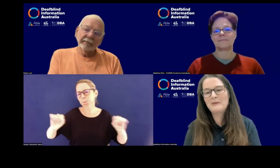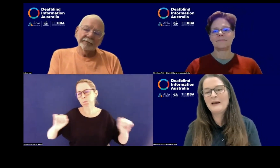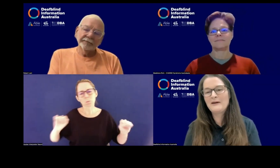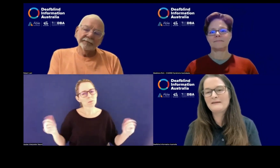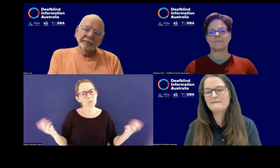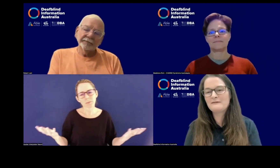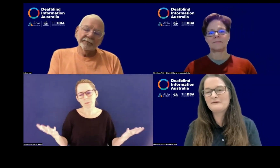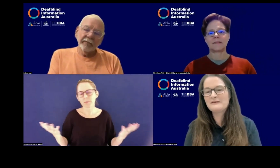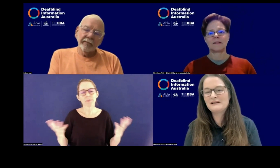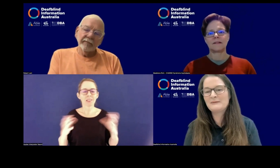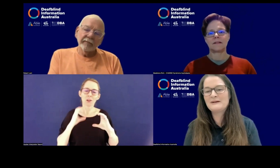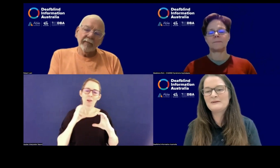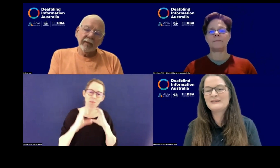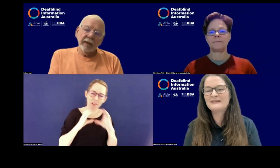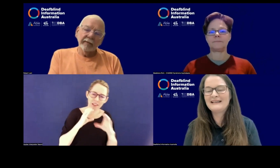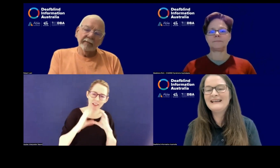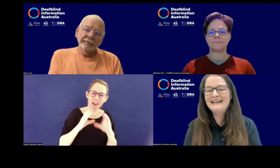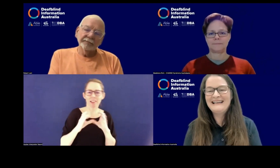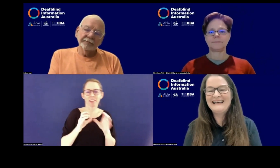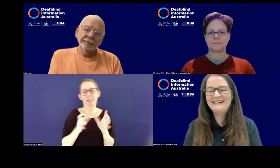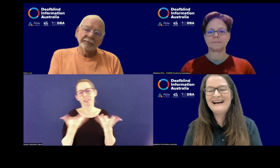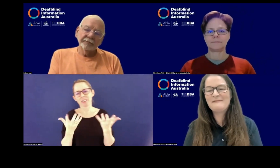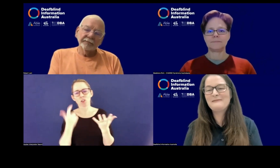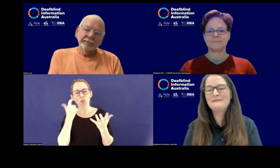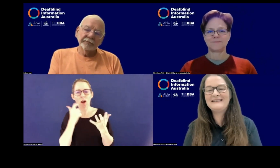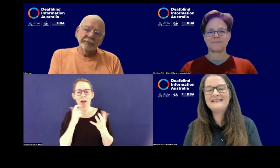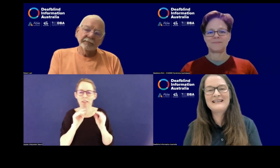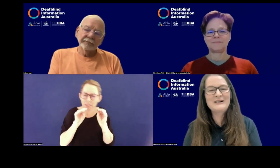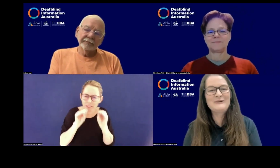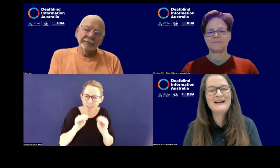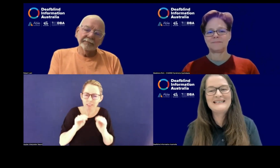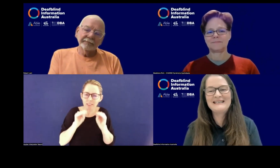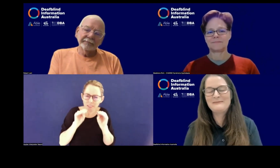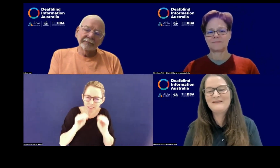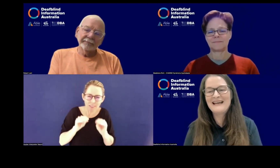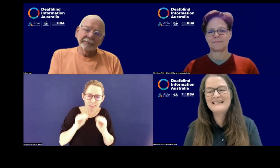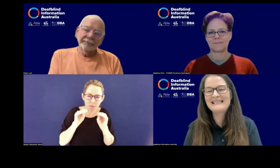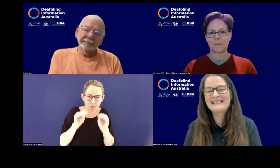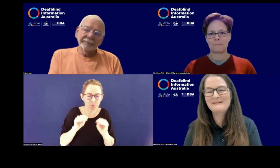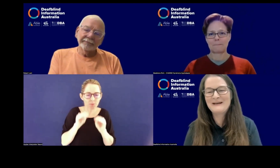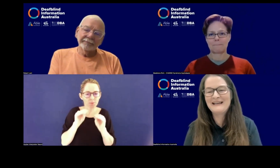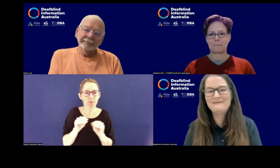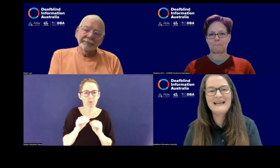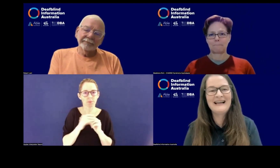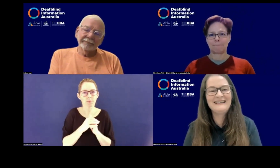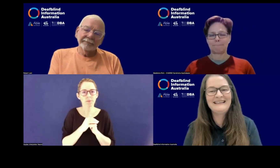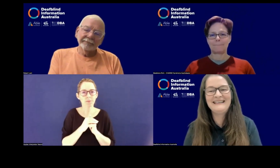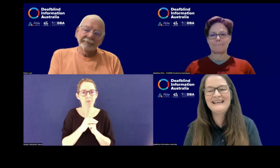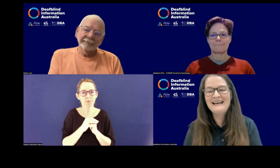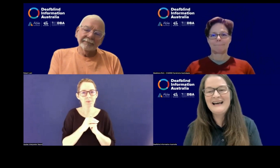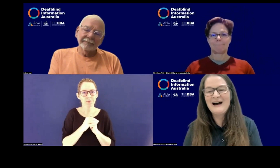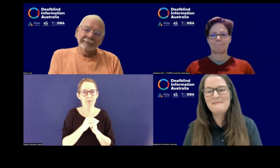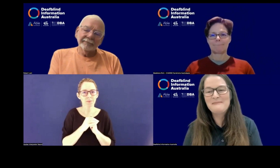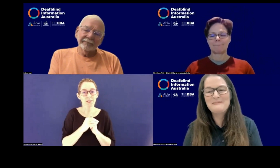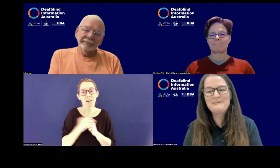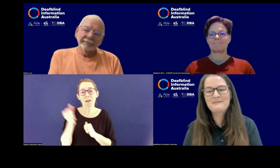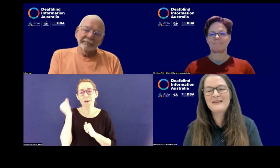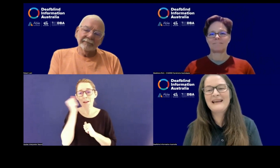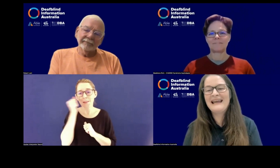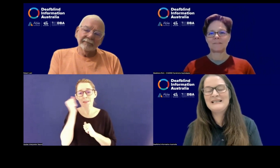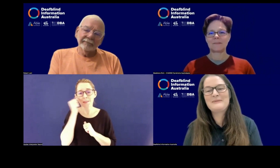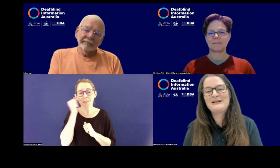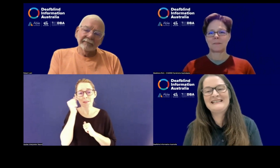preparing them for as well, so dictionary idea would be fantastic, but in reality each